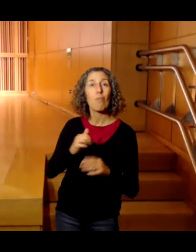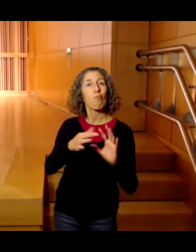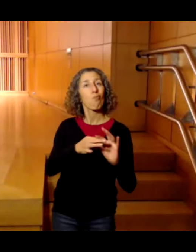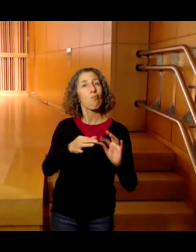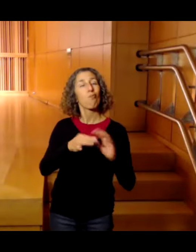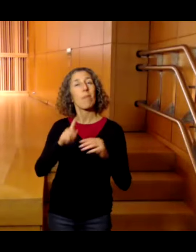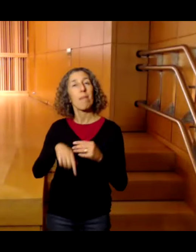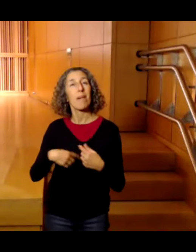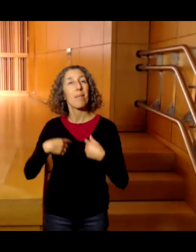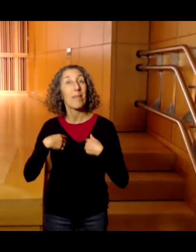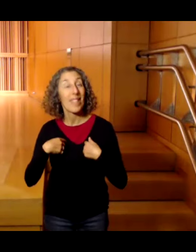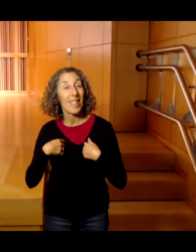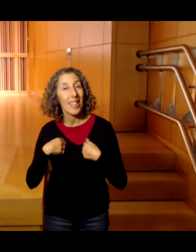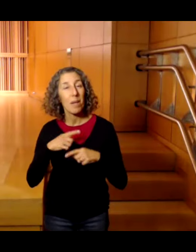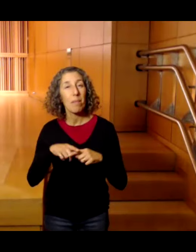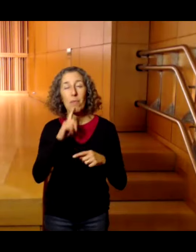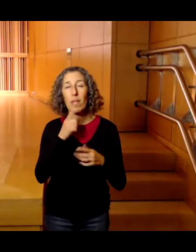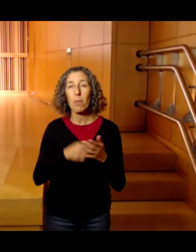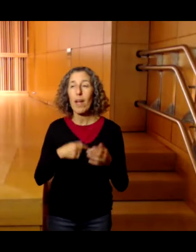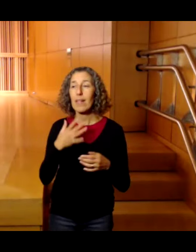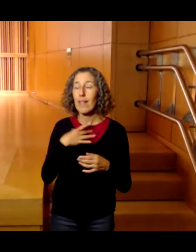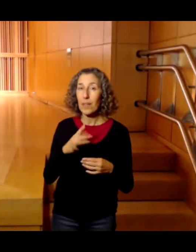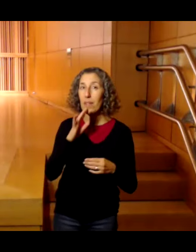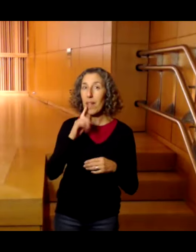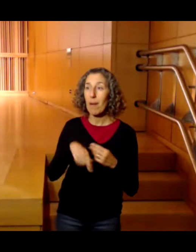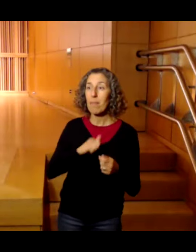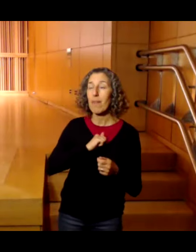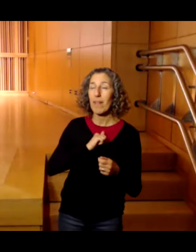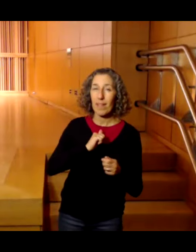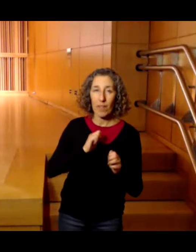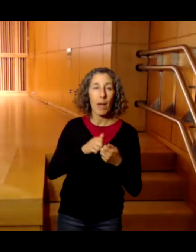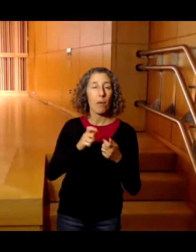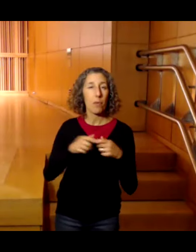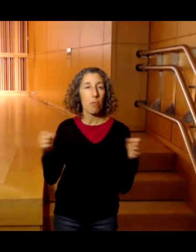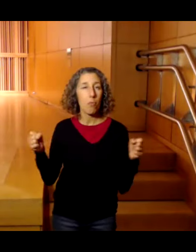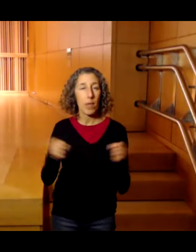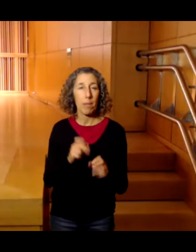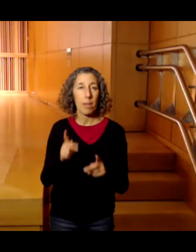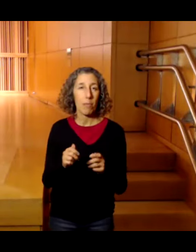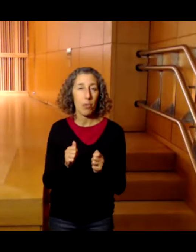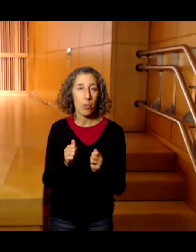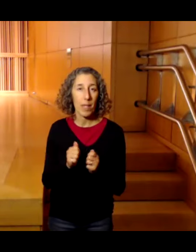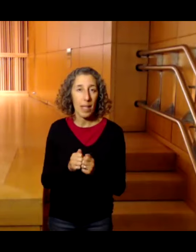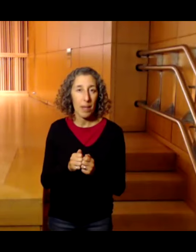rooms full of geniuses, and, uh, rooms full of marvelous people, so… I don't fret in the world because I have.